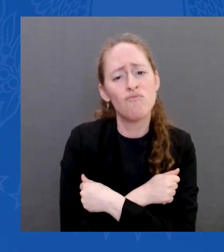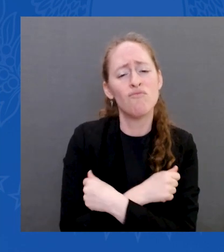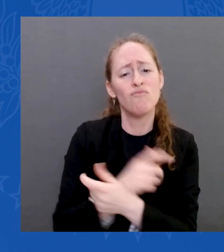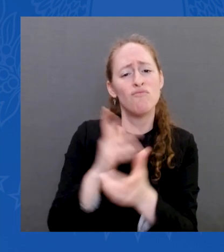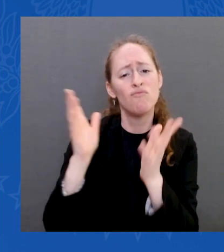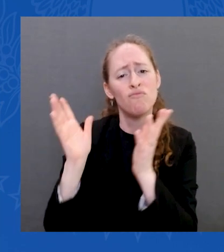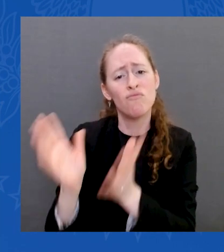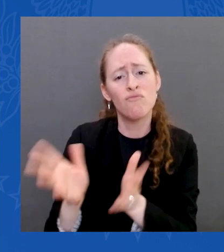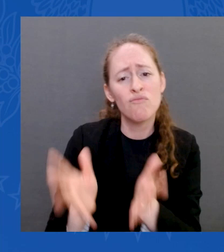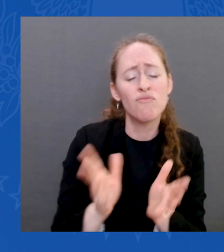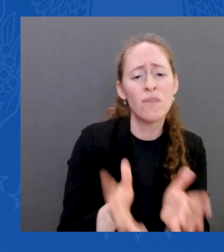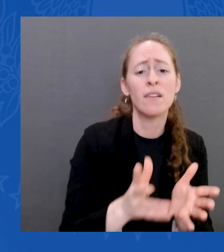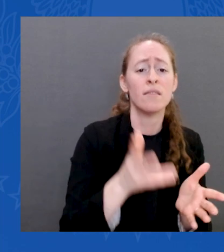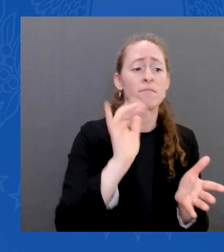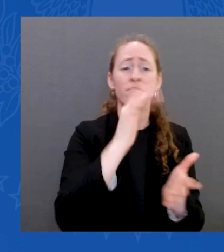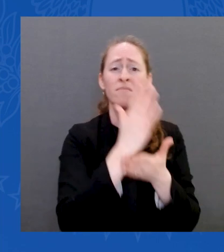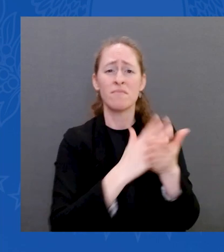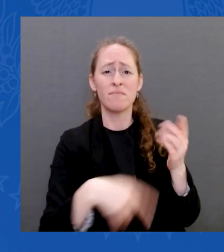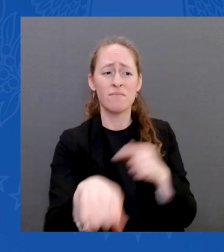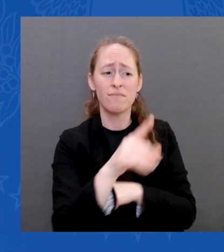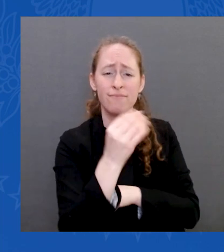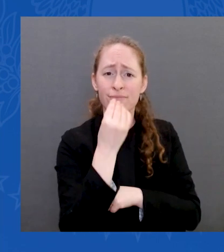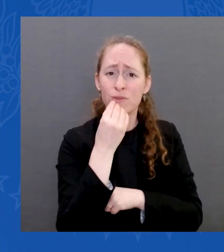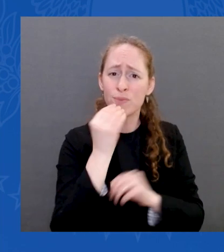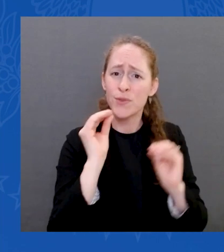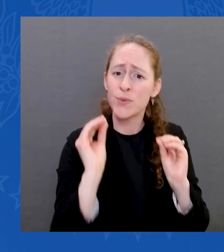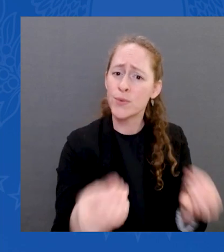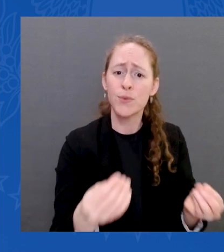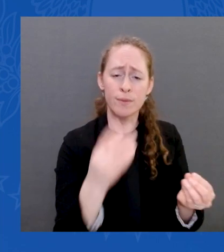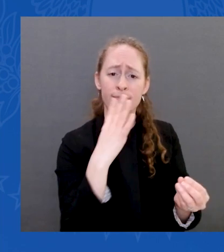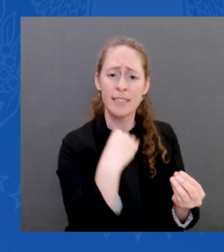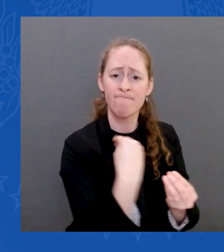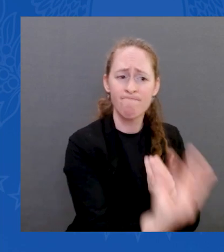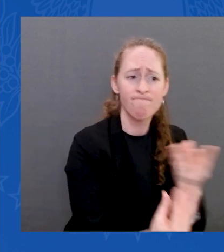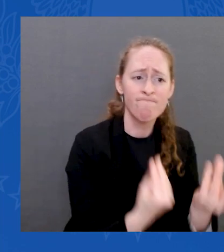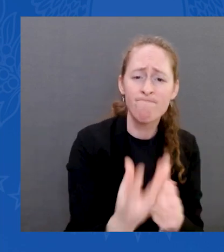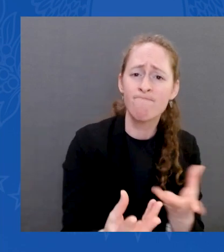The needle epitomizes what great teaching is cheering,